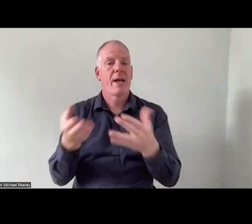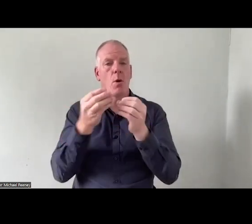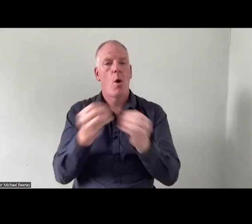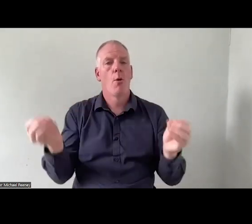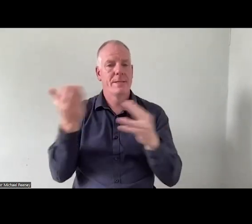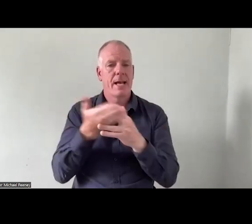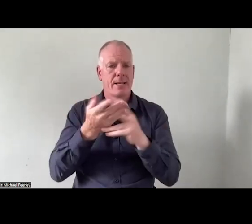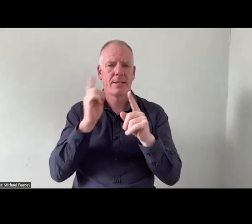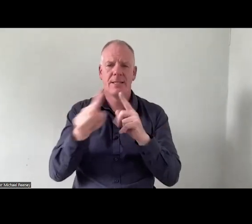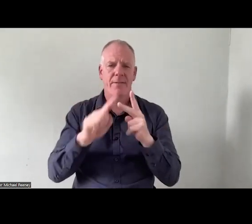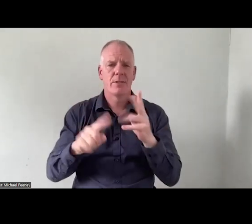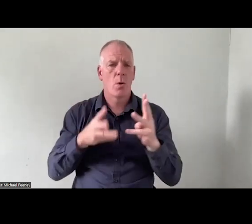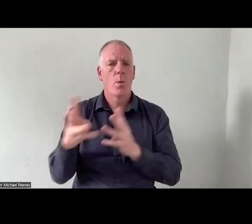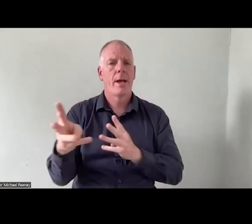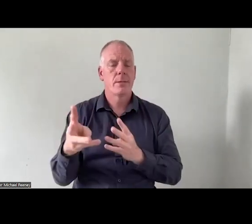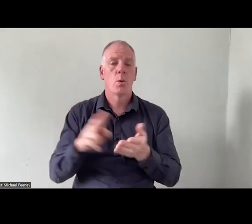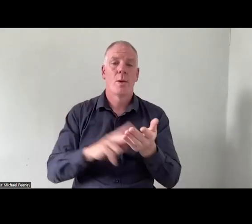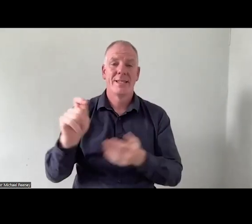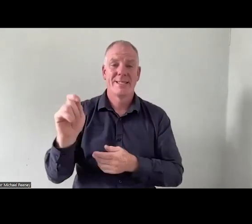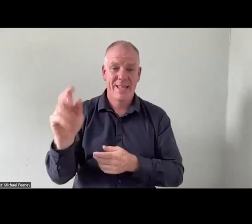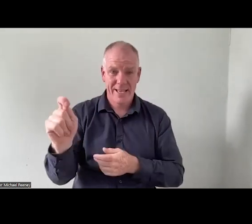We can take our text, we can put it on LED displays.